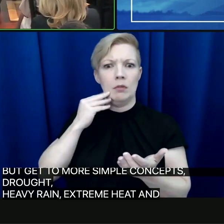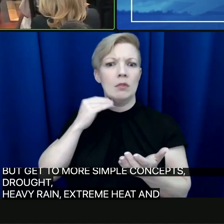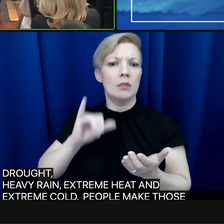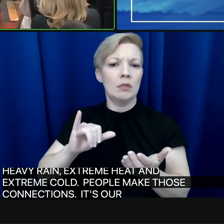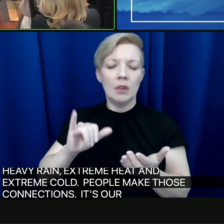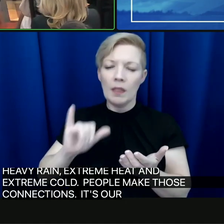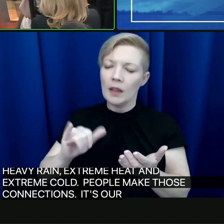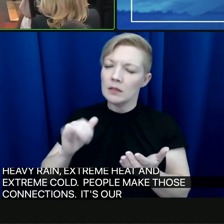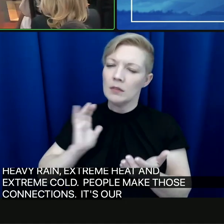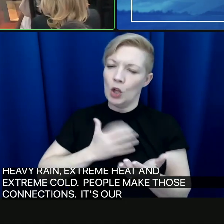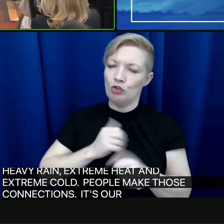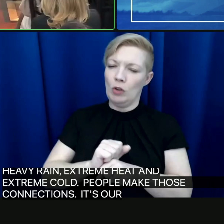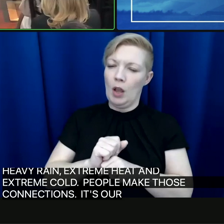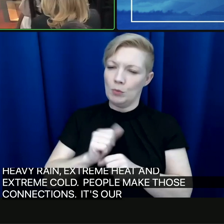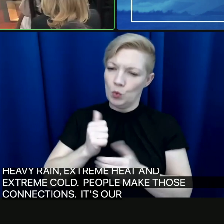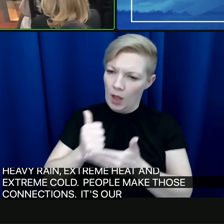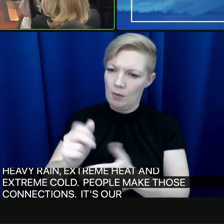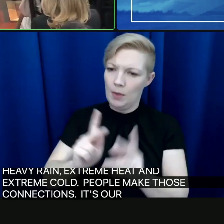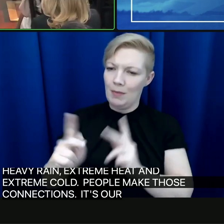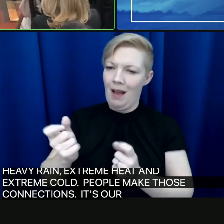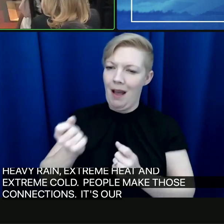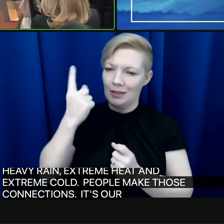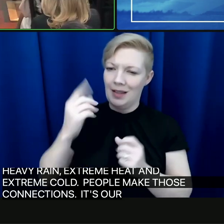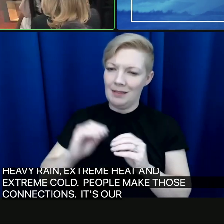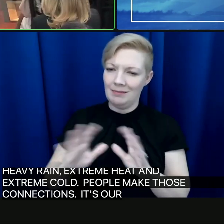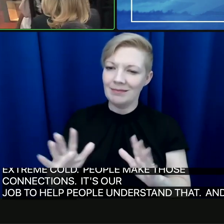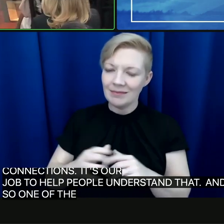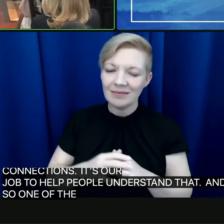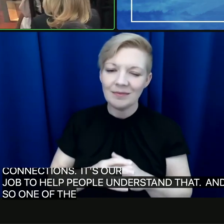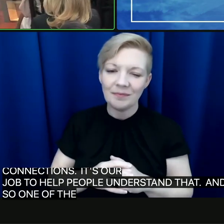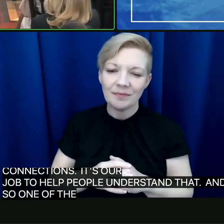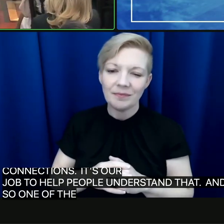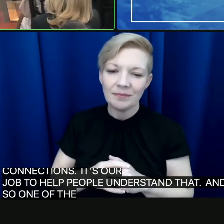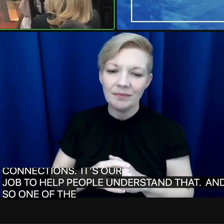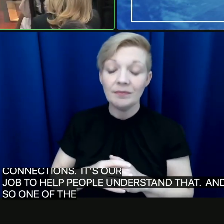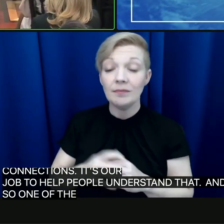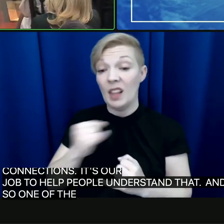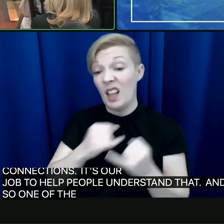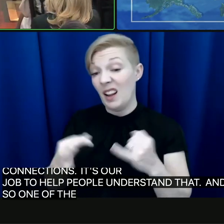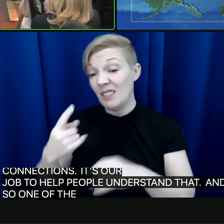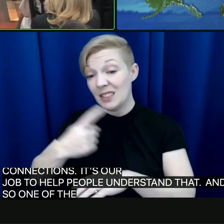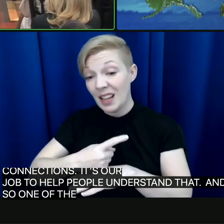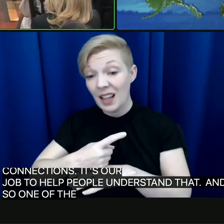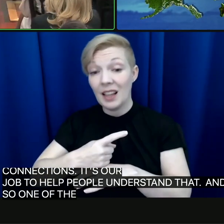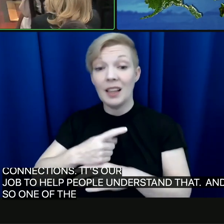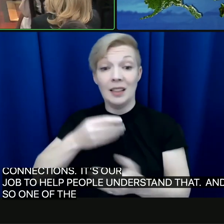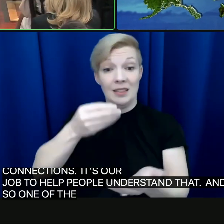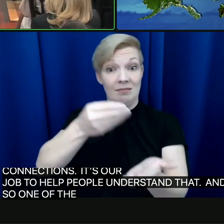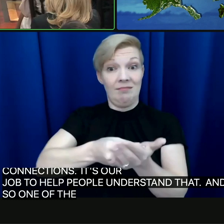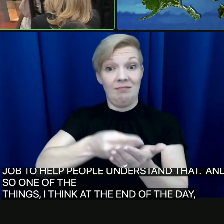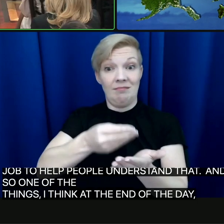And so one of the things I think at the end of the day, dollars and cents and impacts make a big difference.